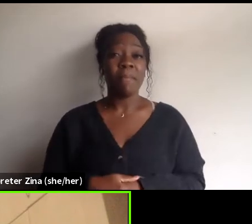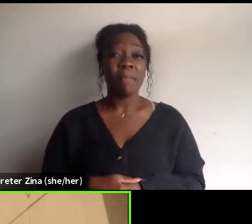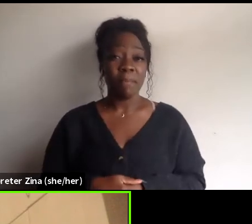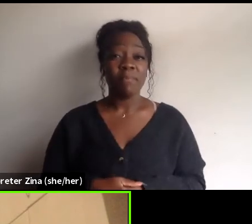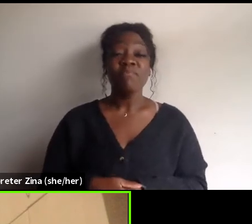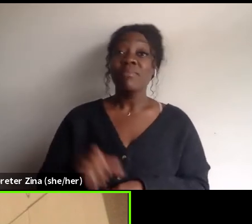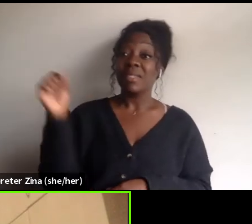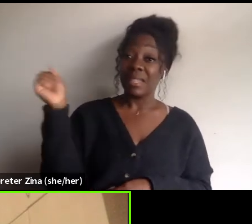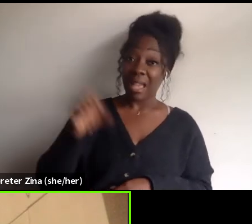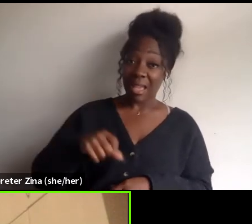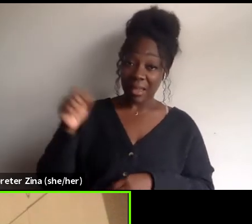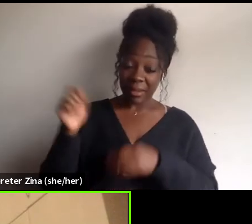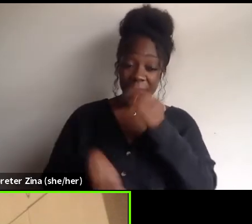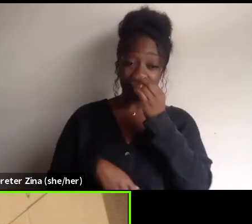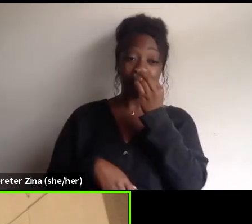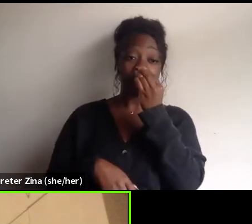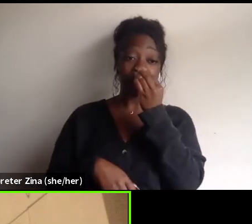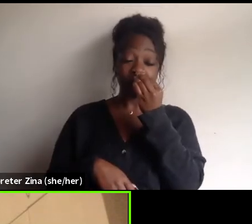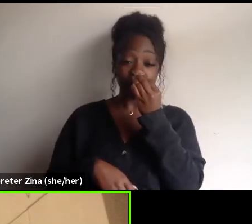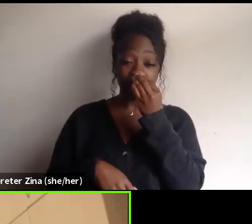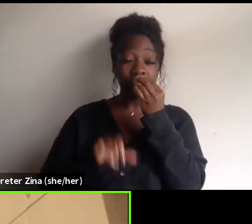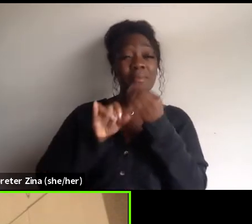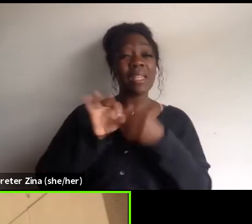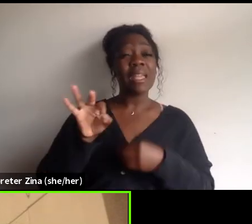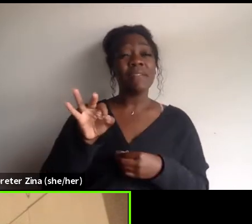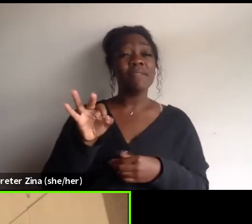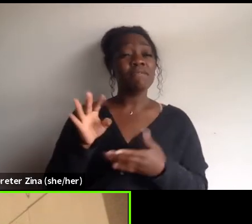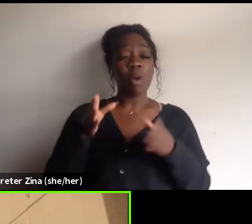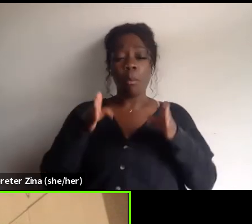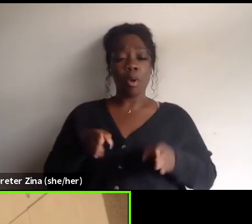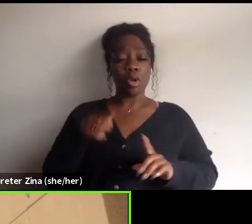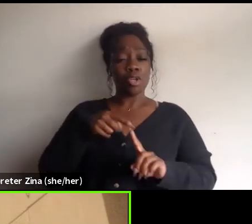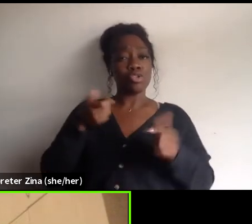somebody looking to infiltrate that space how would you recommend?